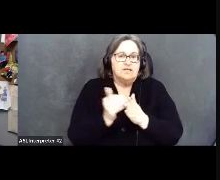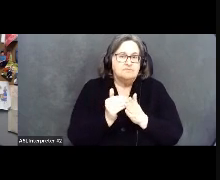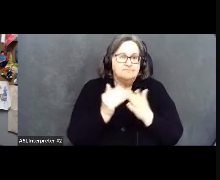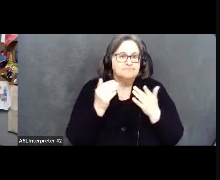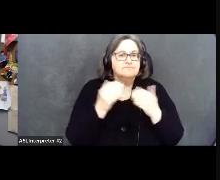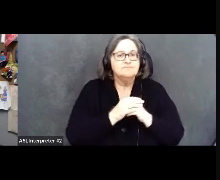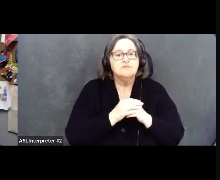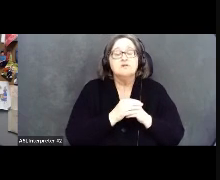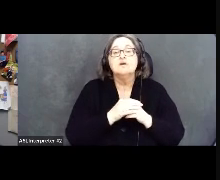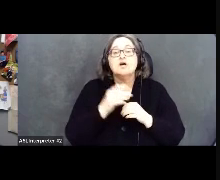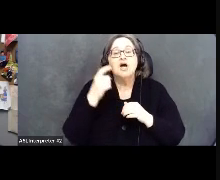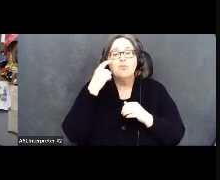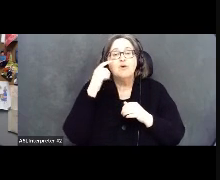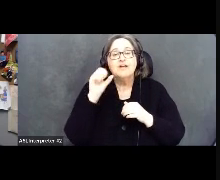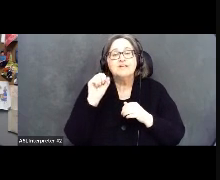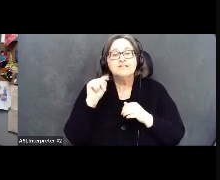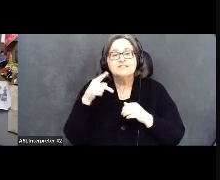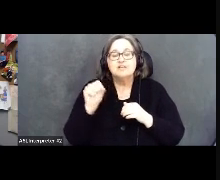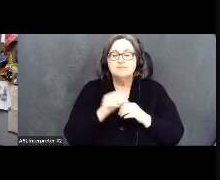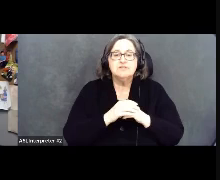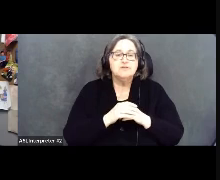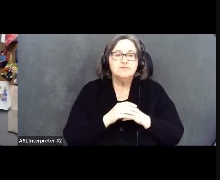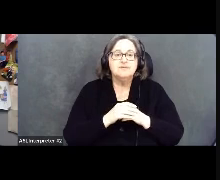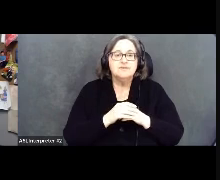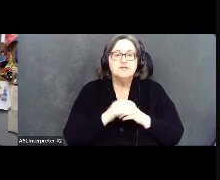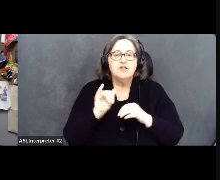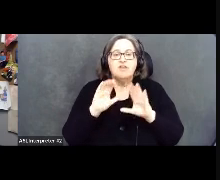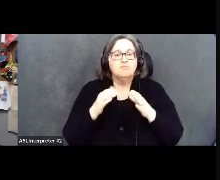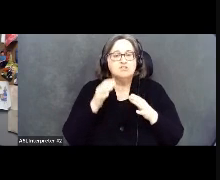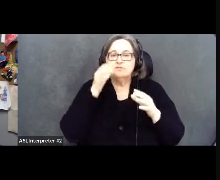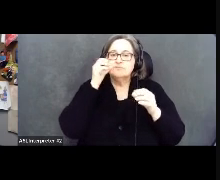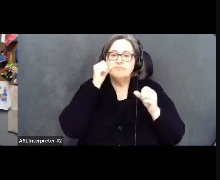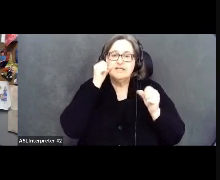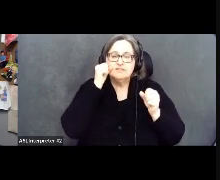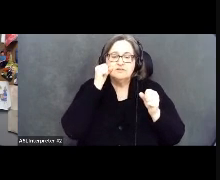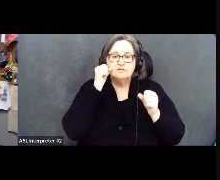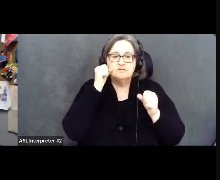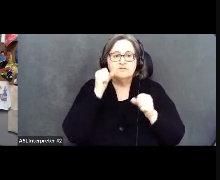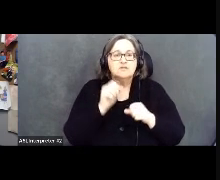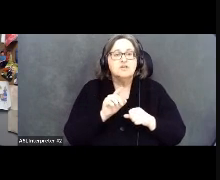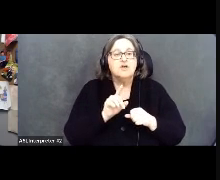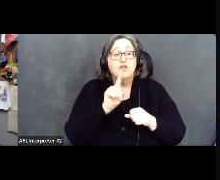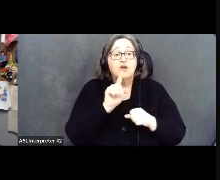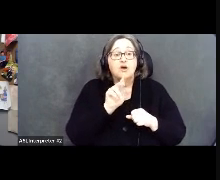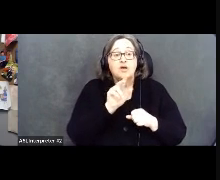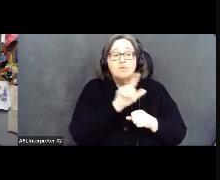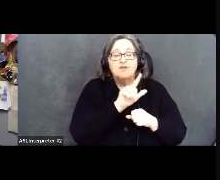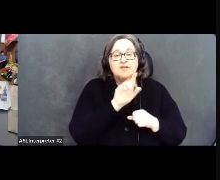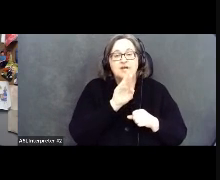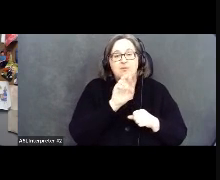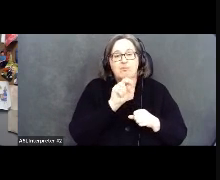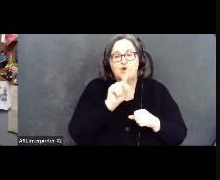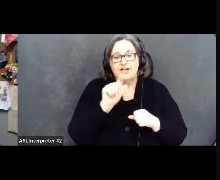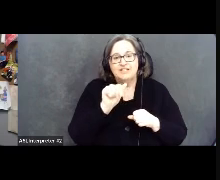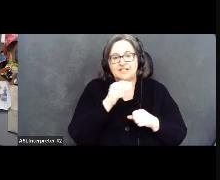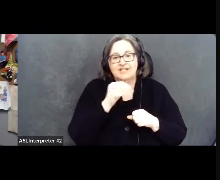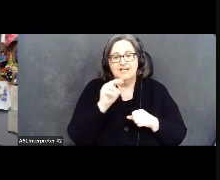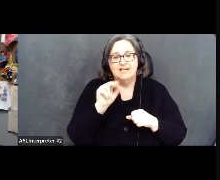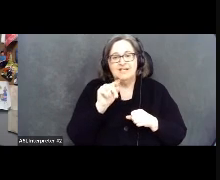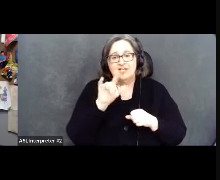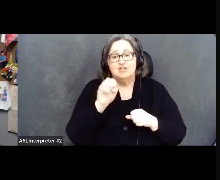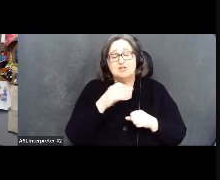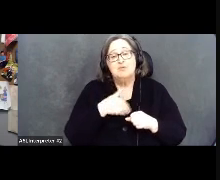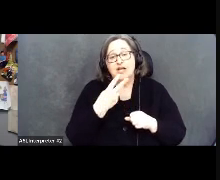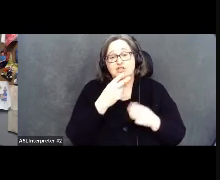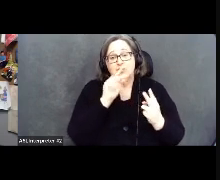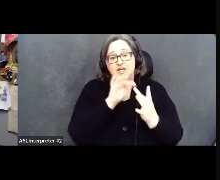BrainSTEP has been amazing. On the upper left, Brenda and Natalie my two contacts and go tos.